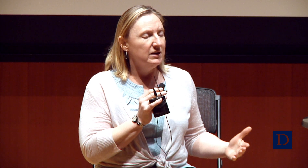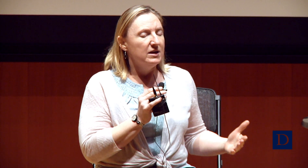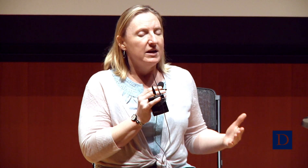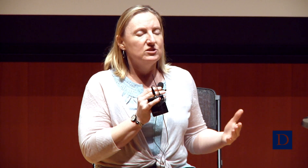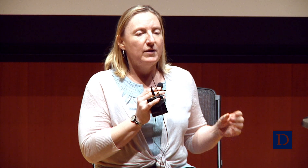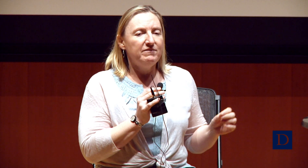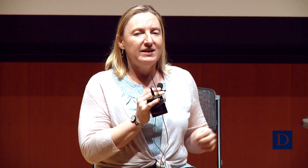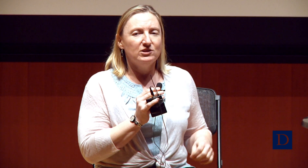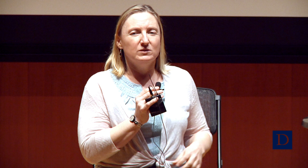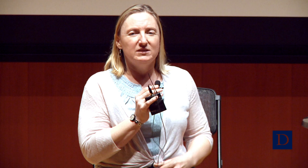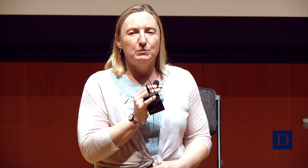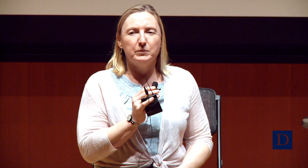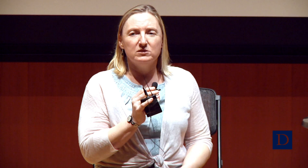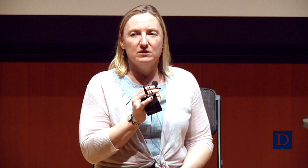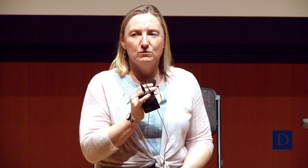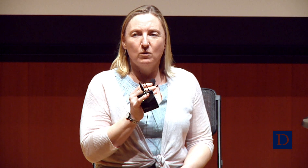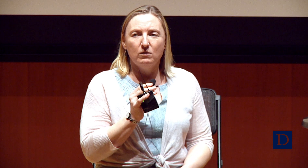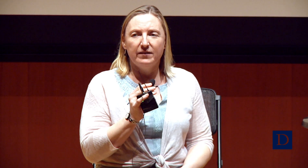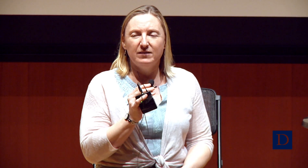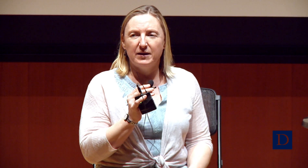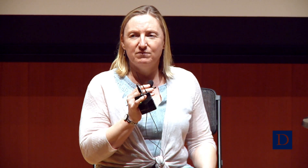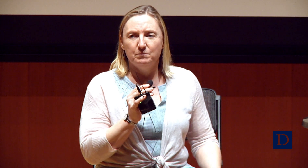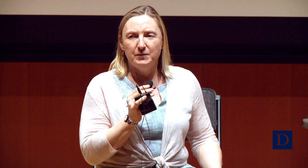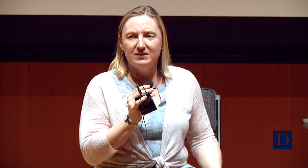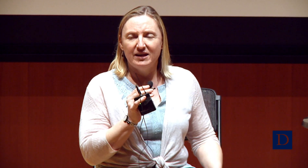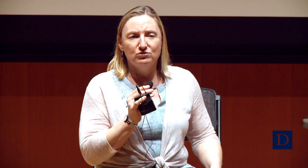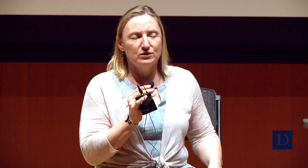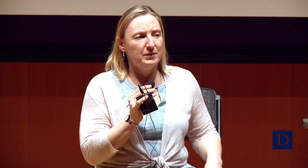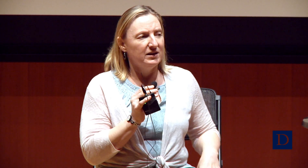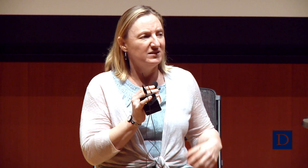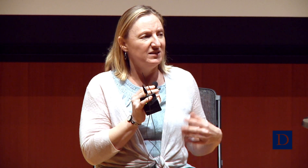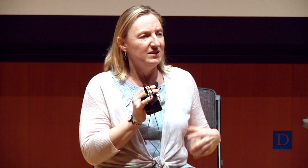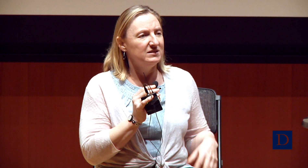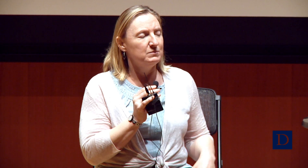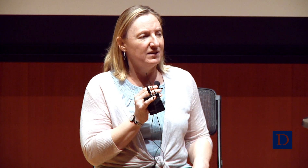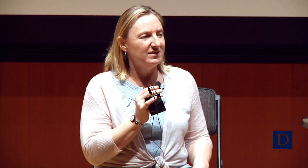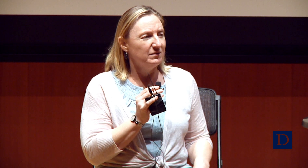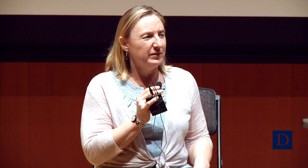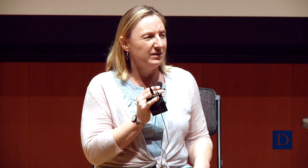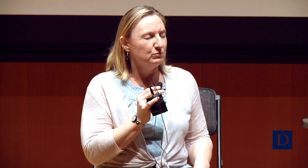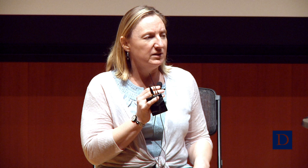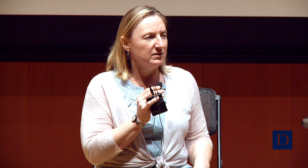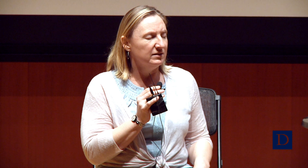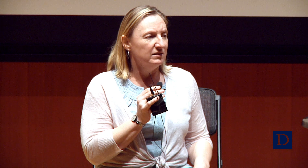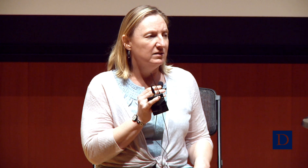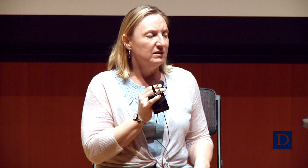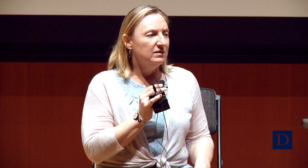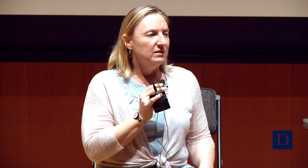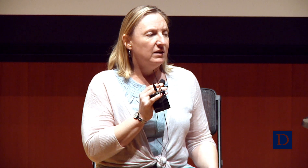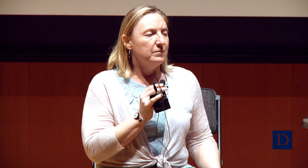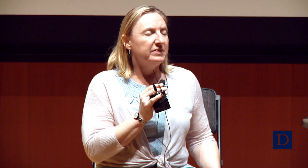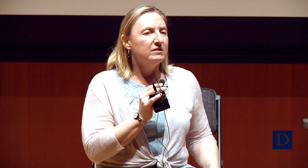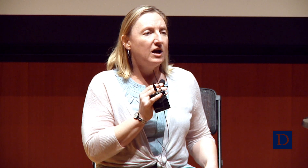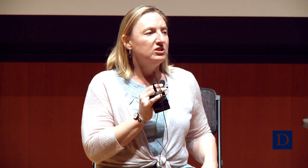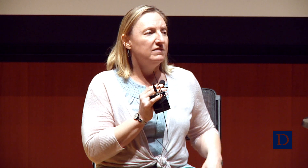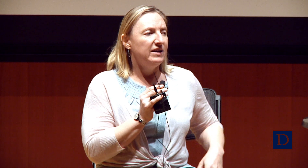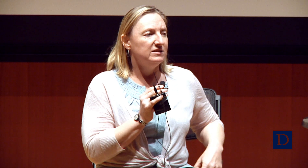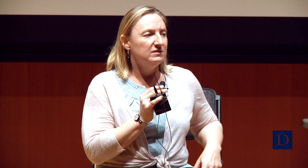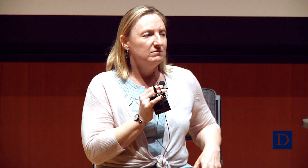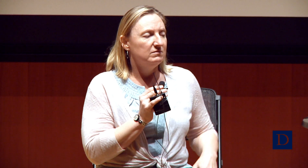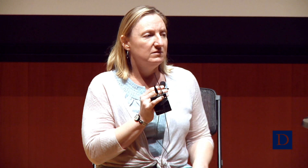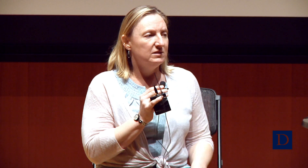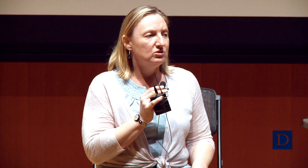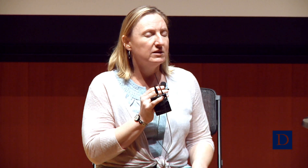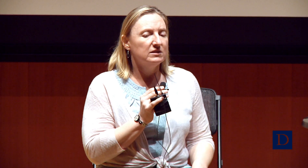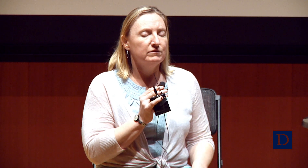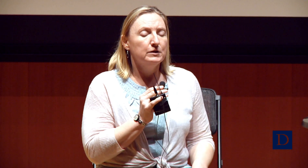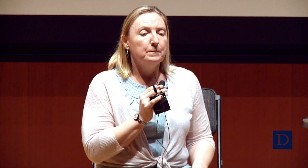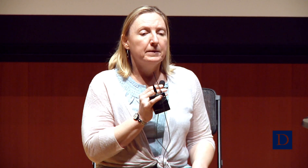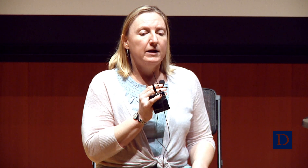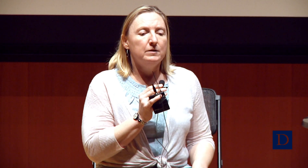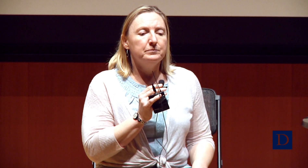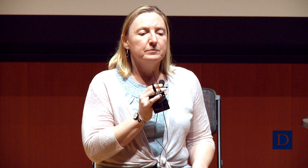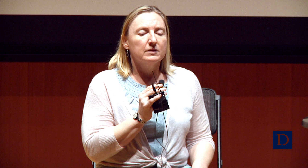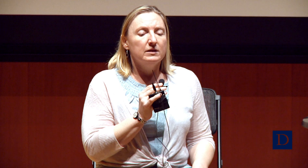And so having an actual disabled person in the role, I think might even be dangerous, because it seems like that’s something that’s real, and the logic of that is destructive.